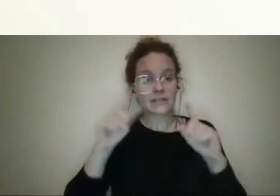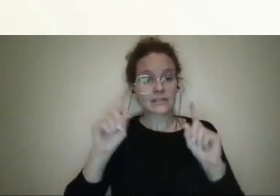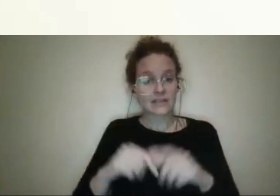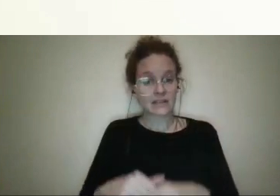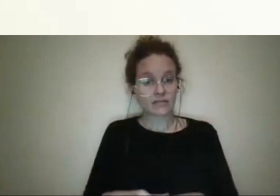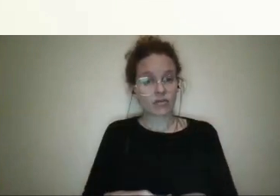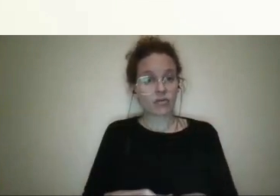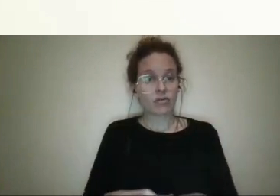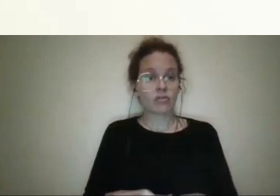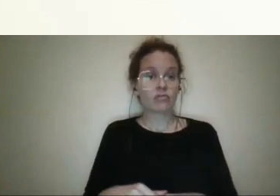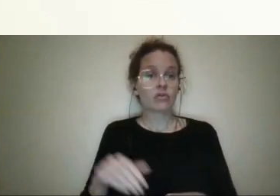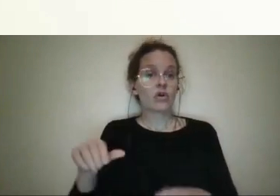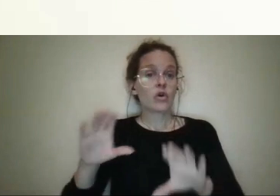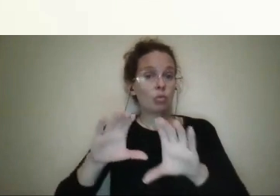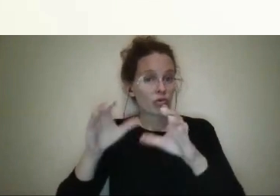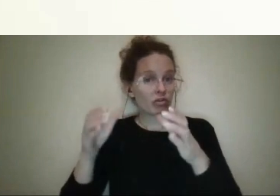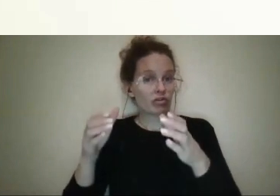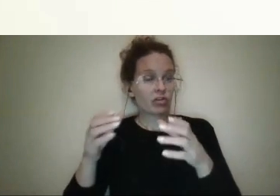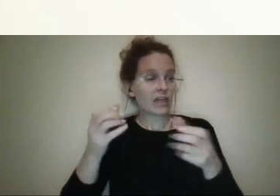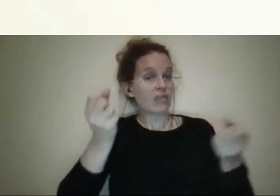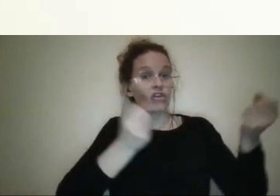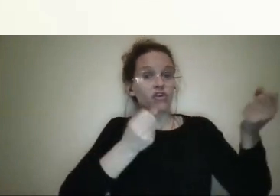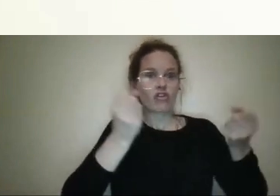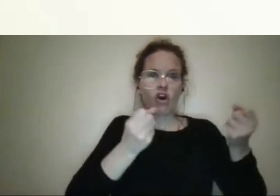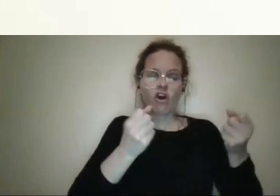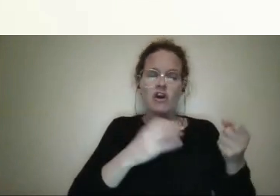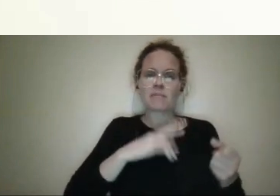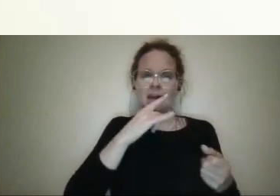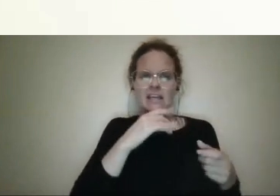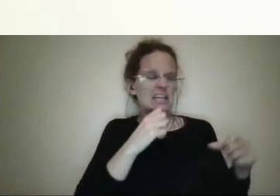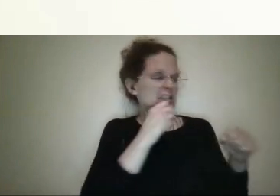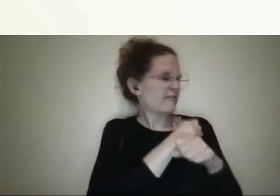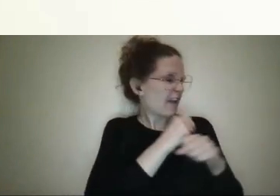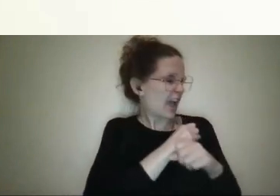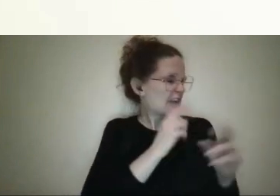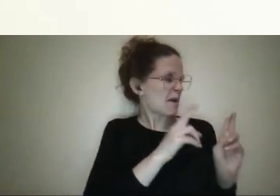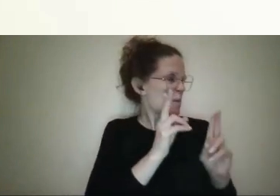the car and they start fighting in the car and they get agitated and they have nowhere to go